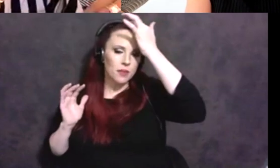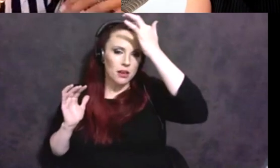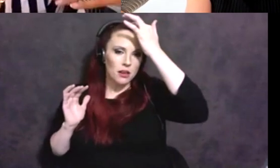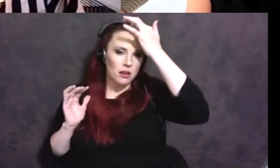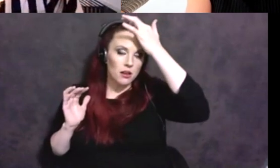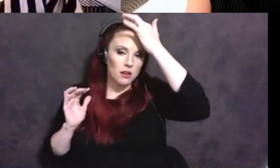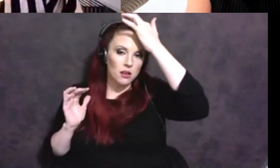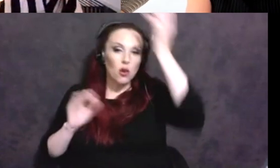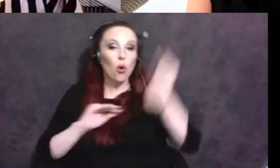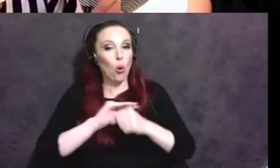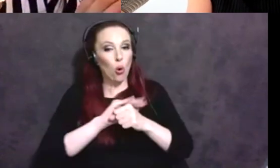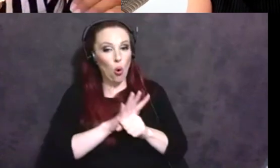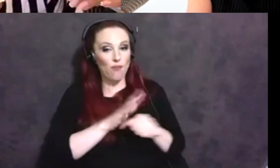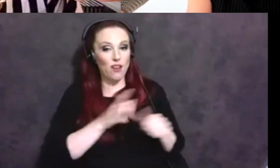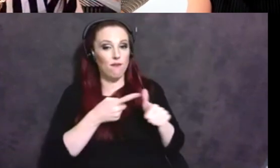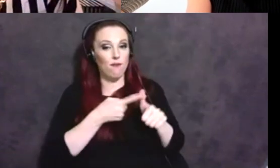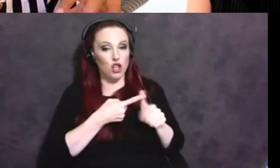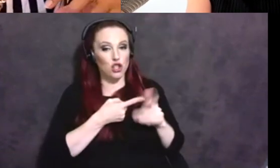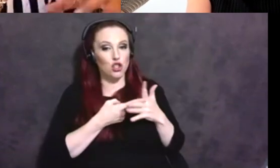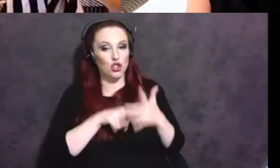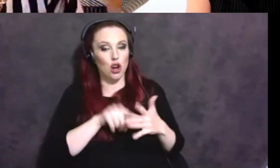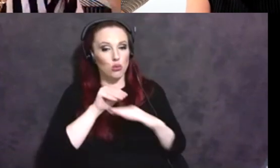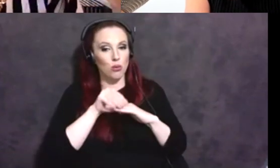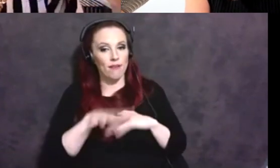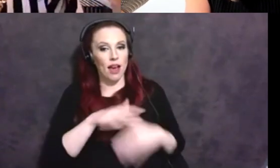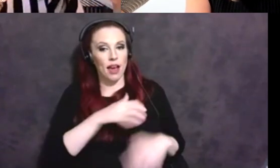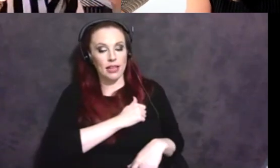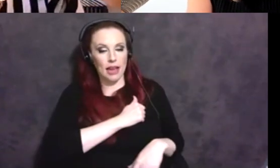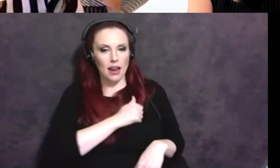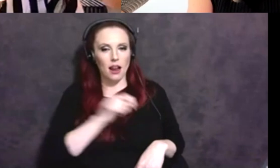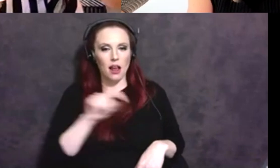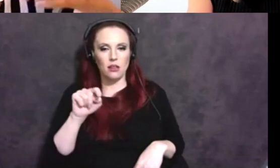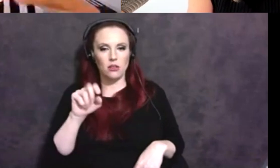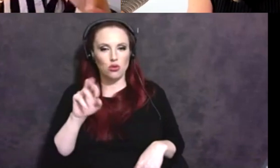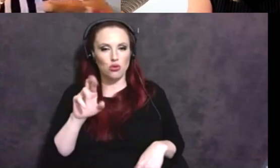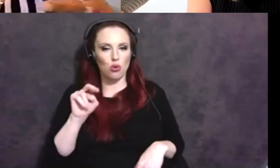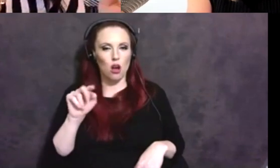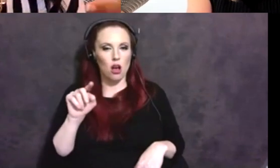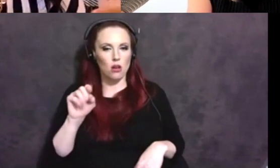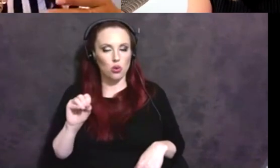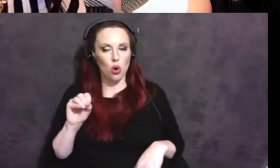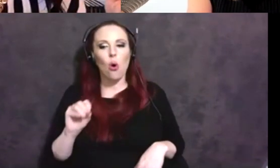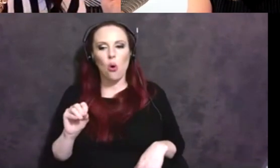100%. What is interesting is something you just said reminded me of an experience I had.